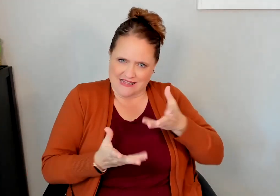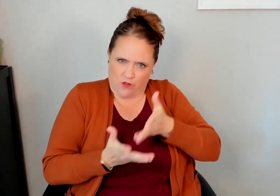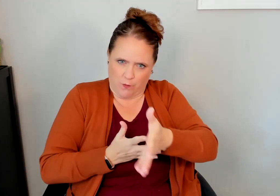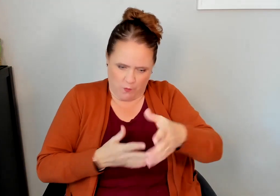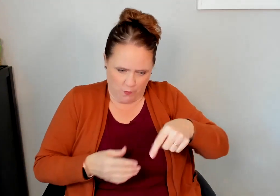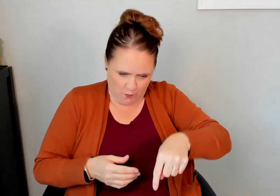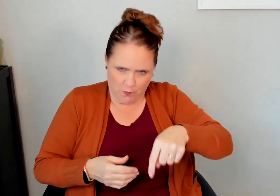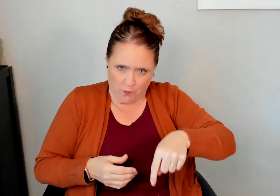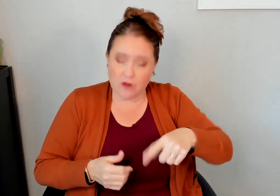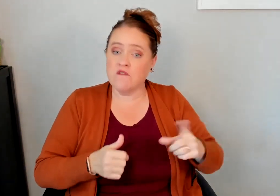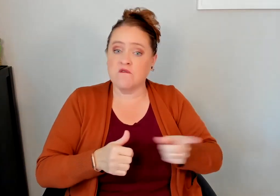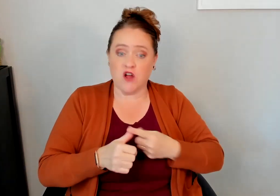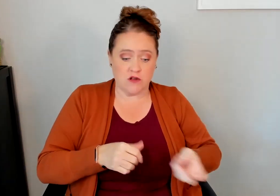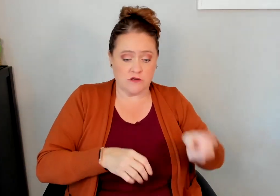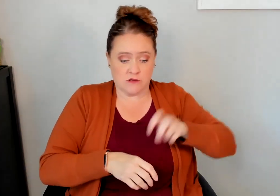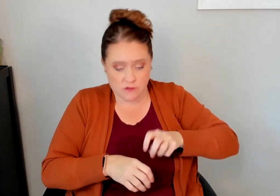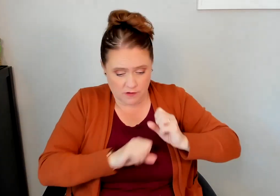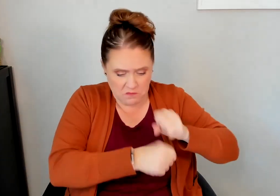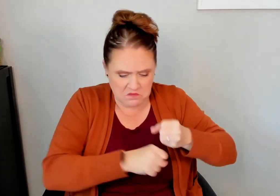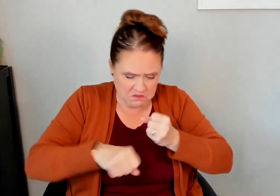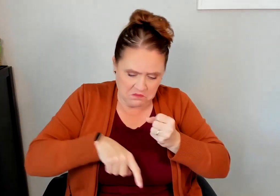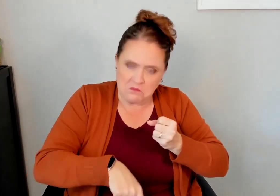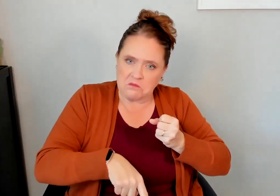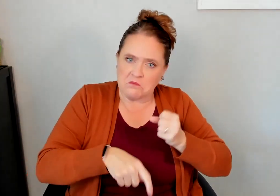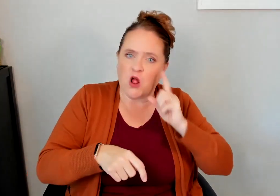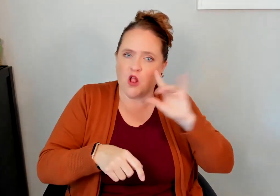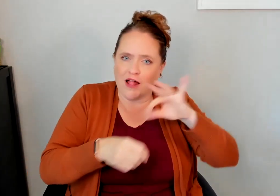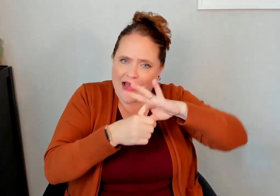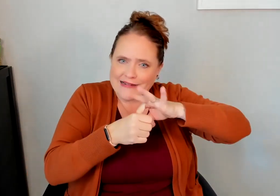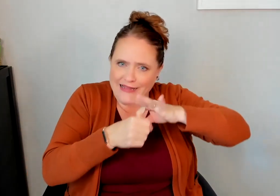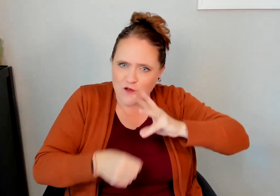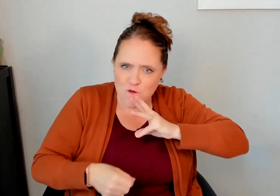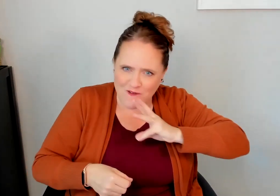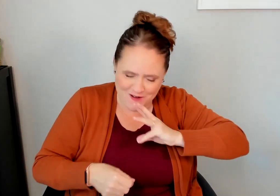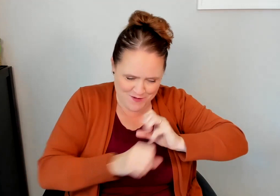that you can see through when i first got on it does look like that tea water you don't really